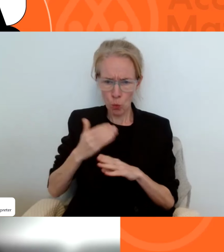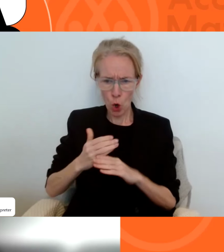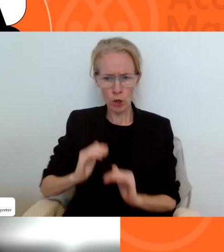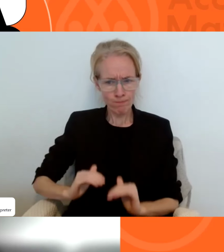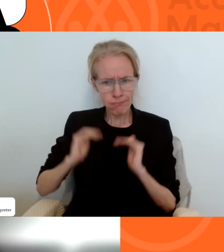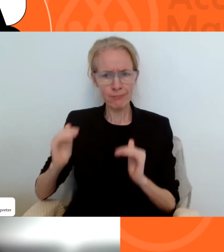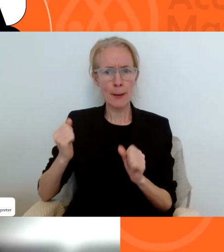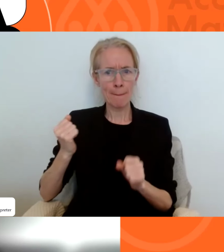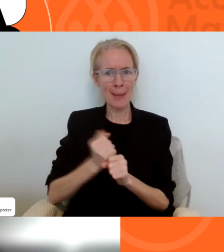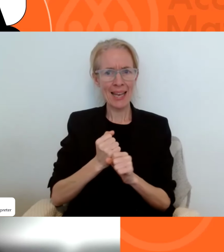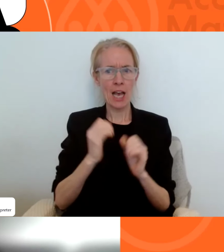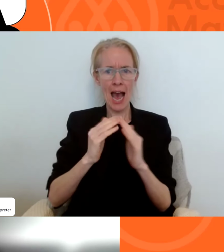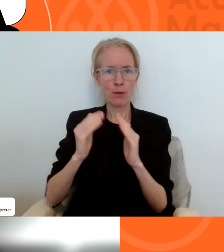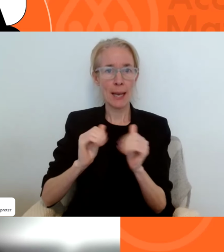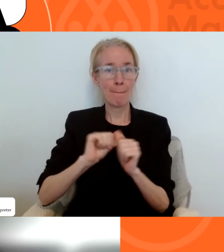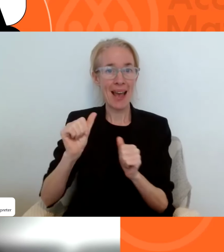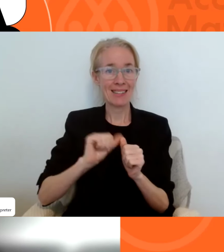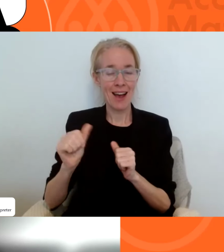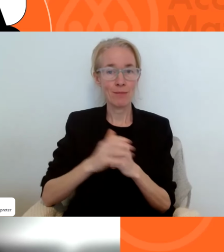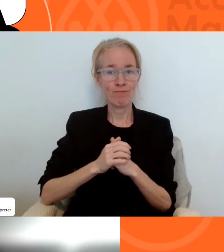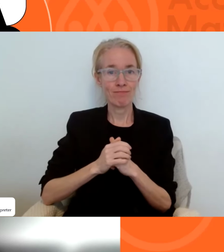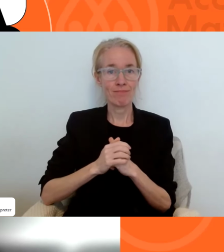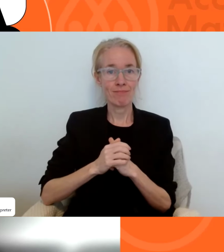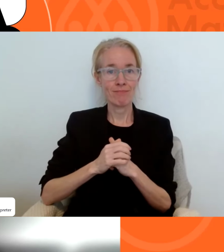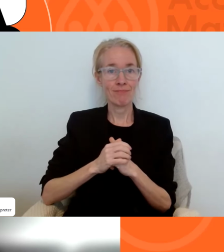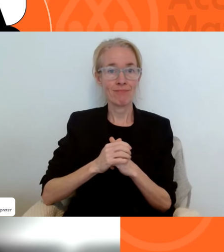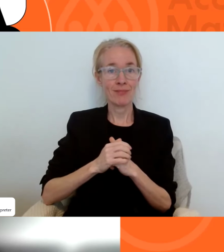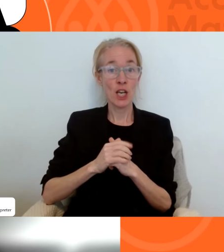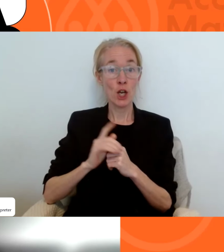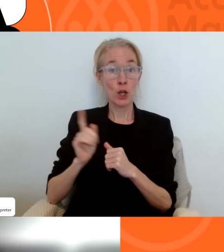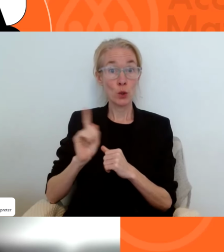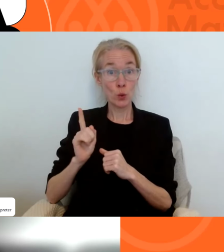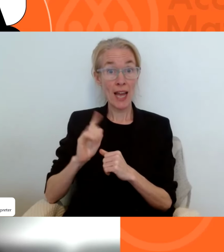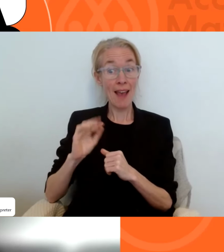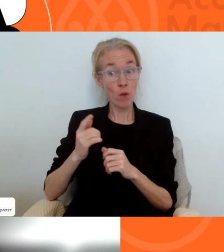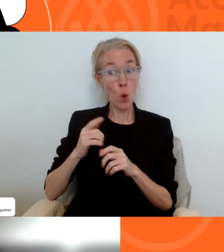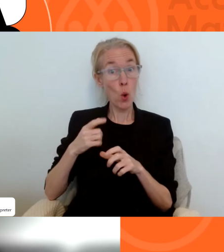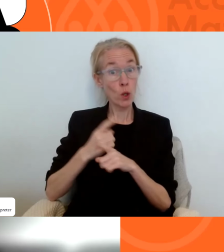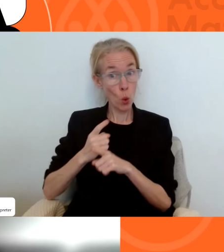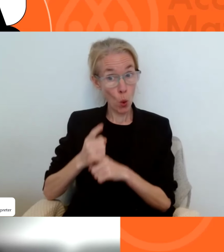for kōrero. We will try to actually put some action behind everything